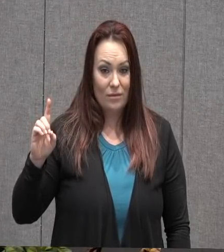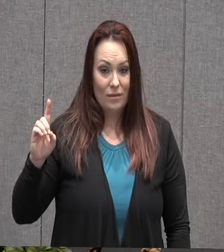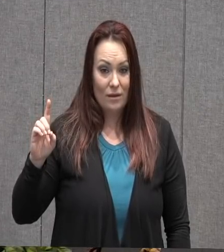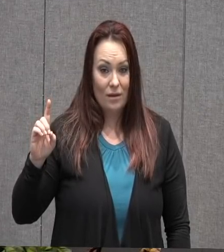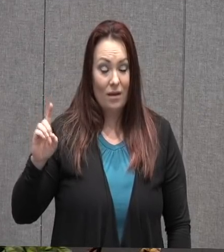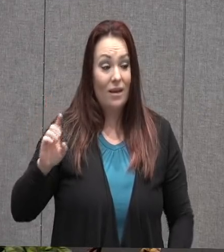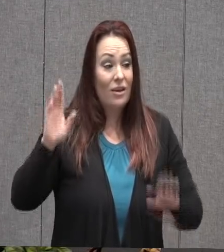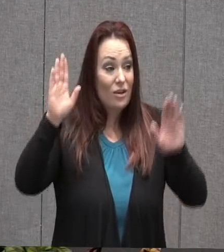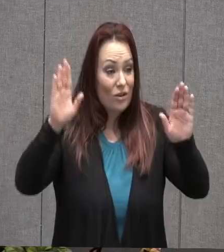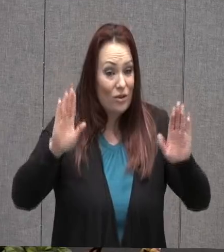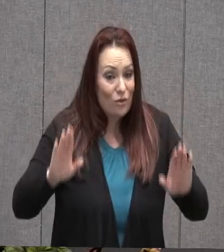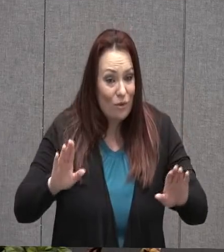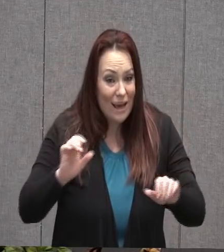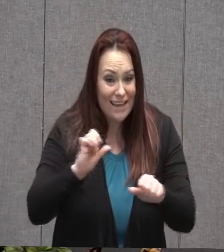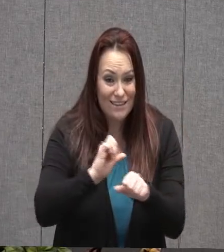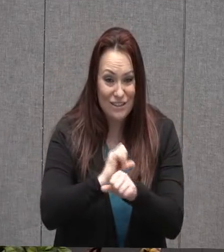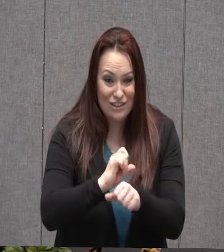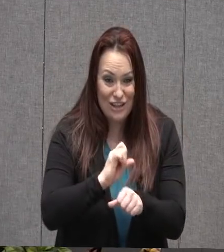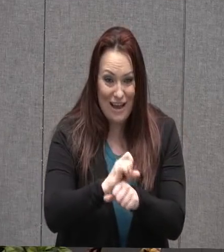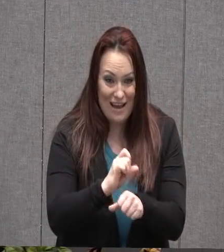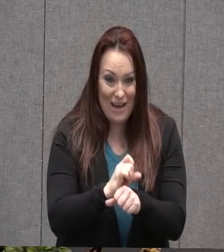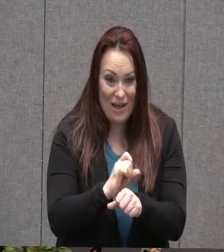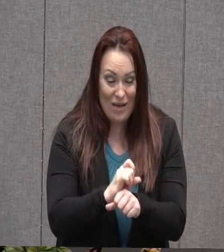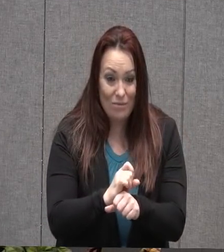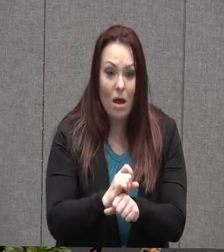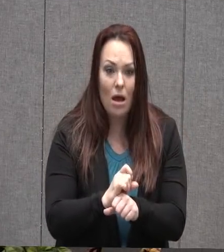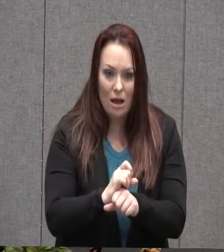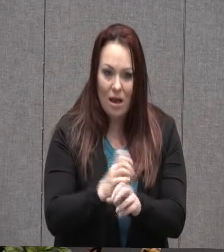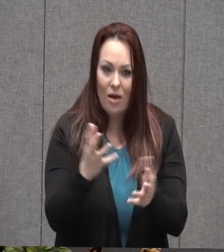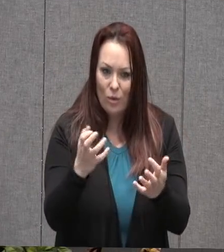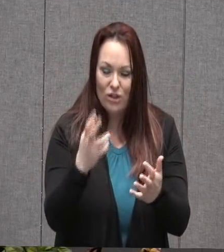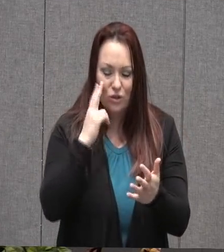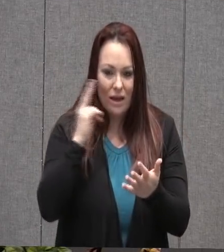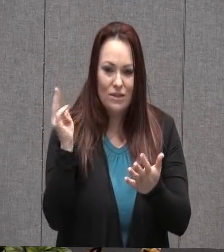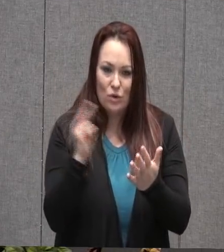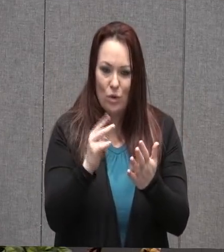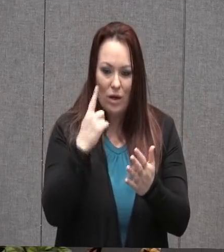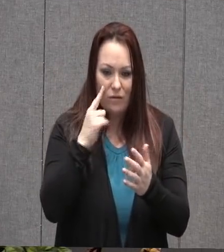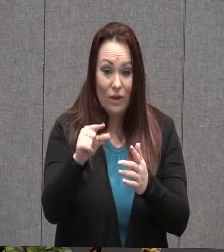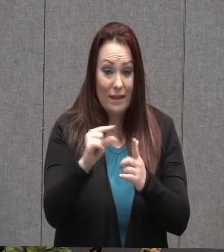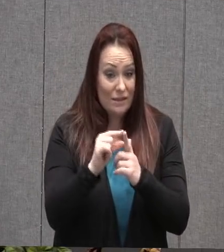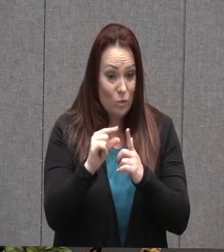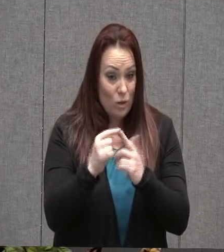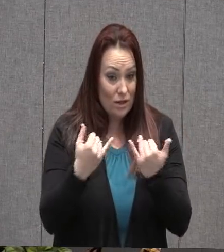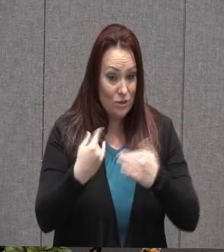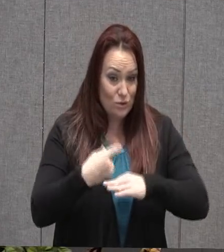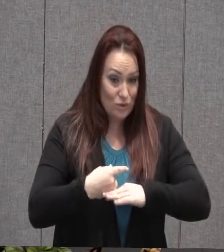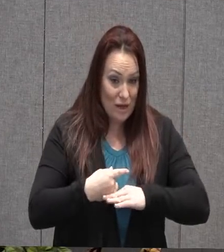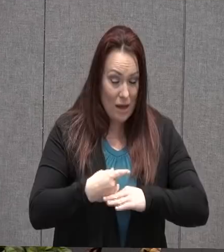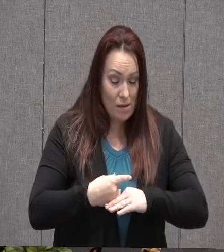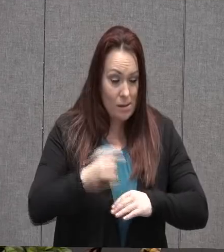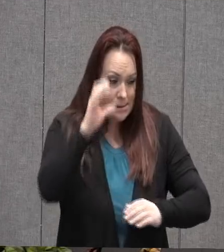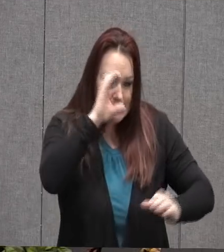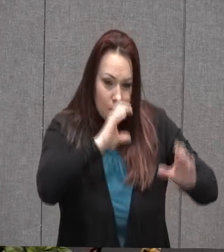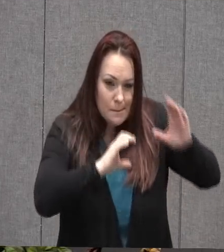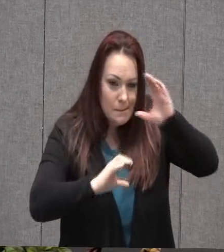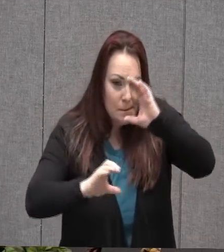Great job, okay? So I want you to look for these words today. Start hunting for them in books